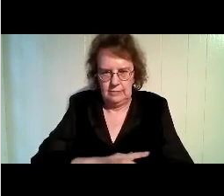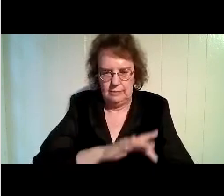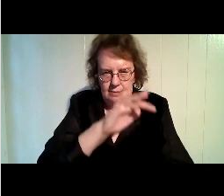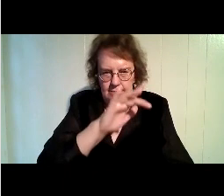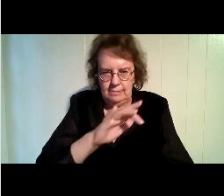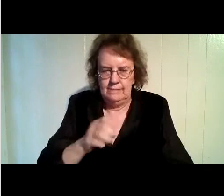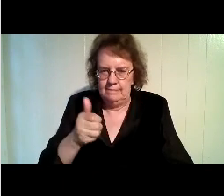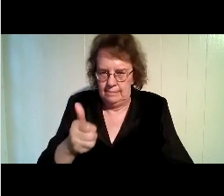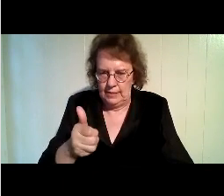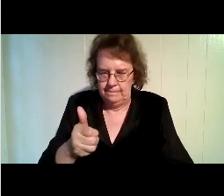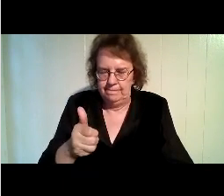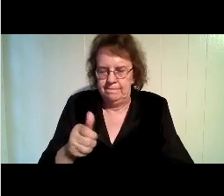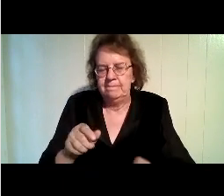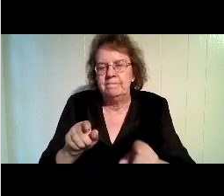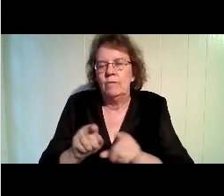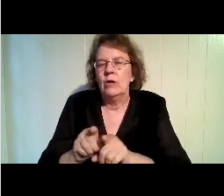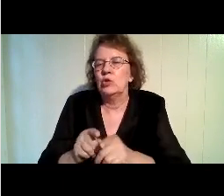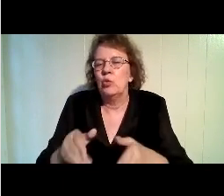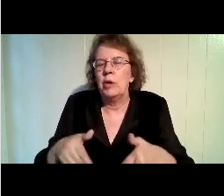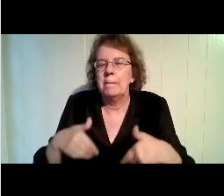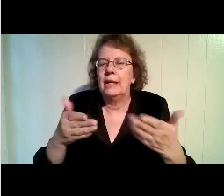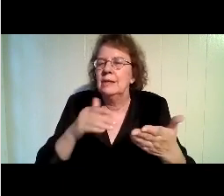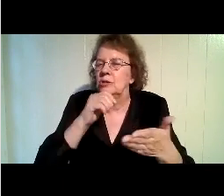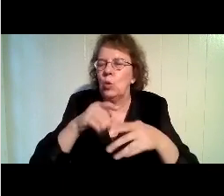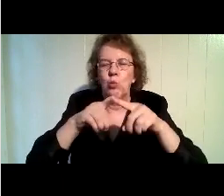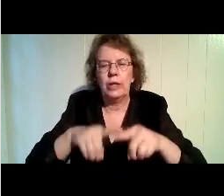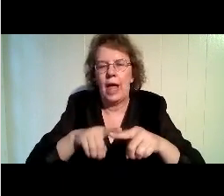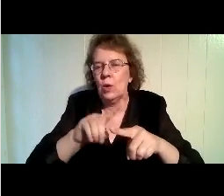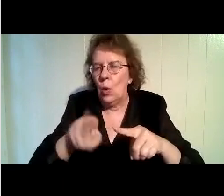We also recommend that you don't rely simply on color as a means